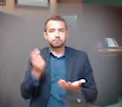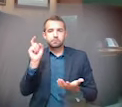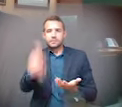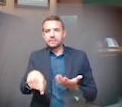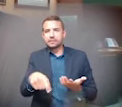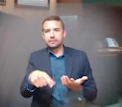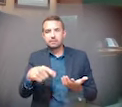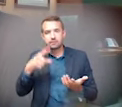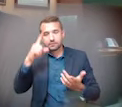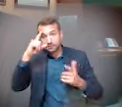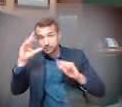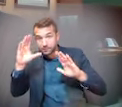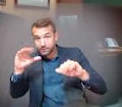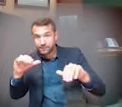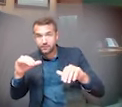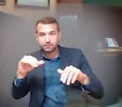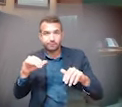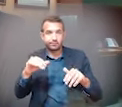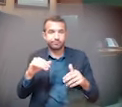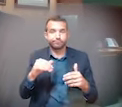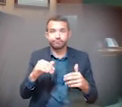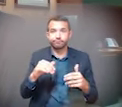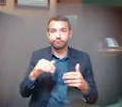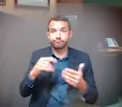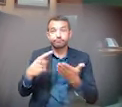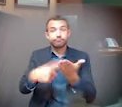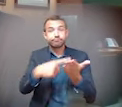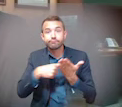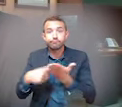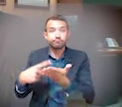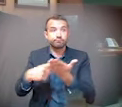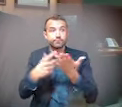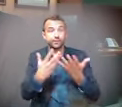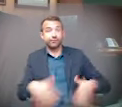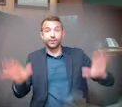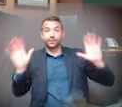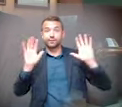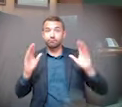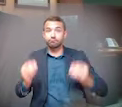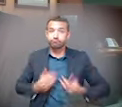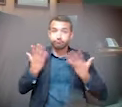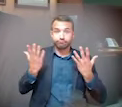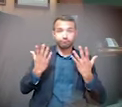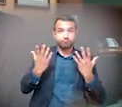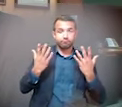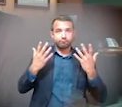I am hoping is going to really happen, come out of this discussion. Diane: Mm-hmm. Mm-hmm.